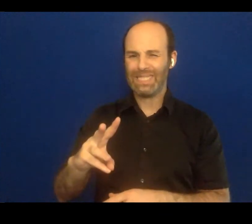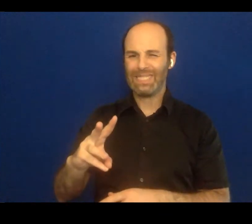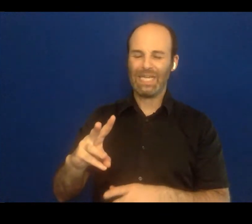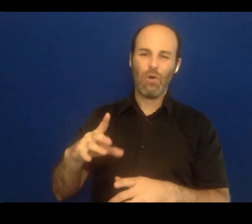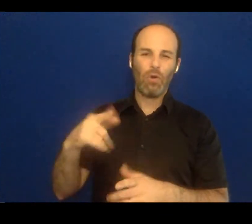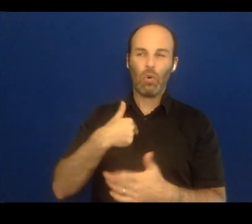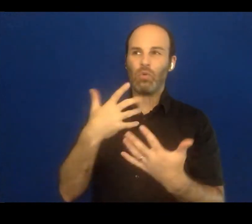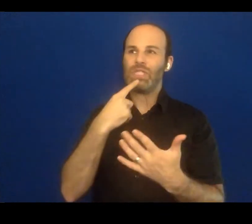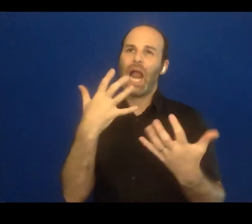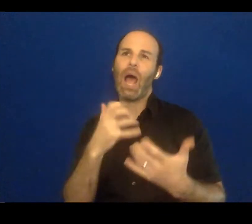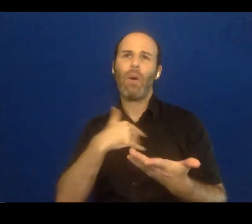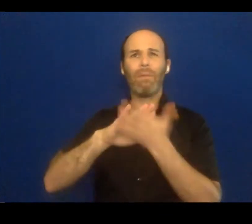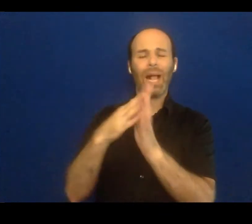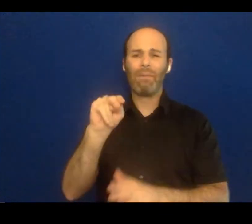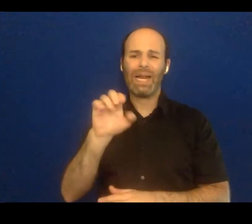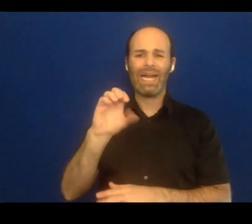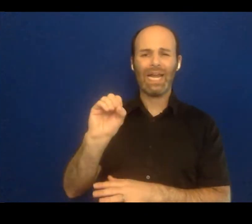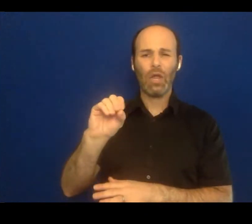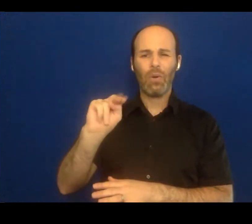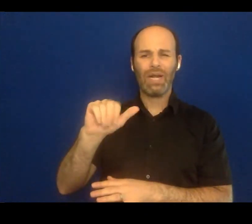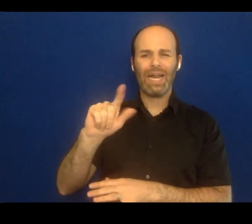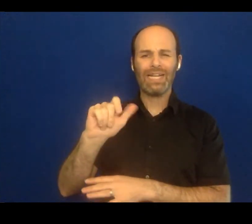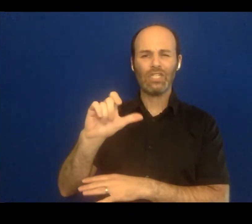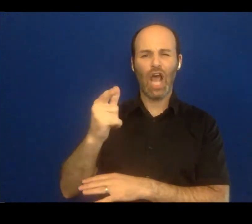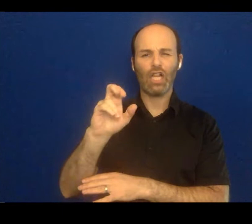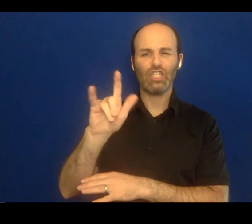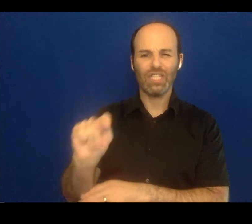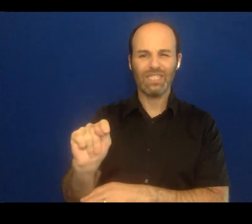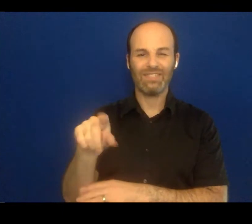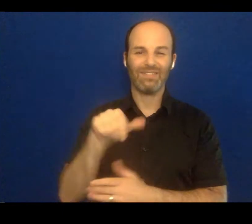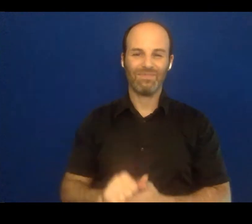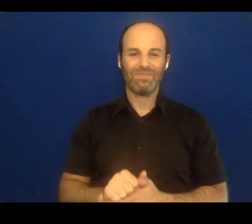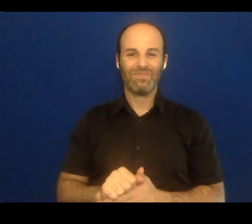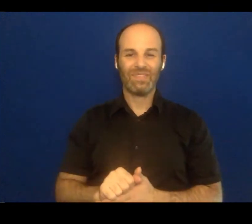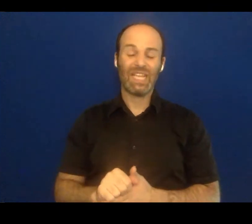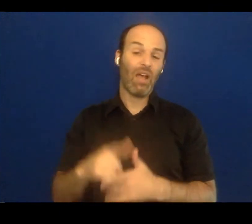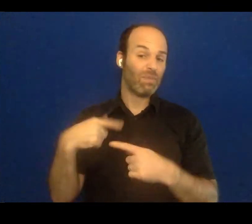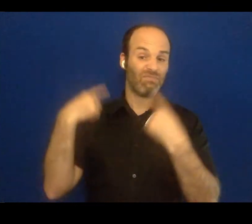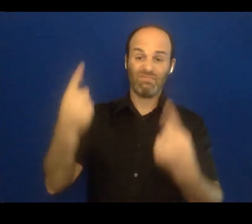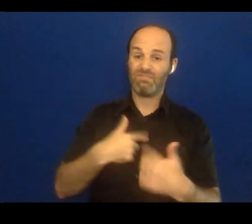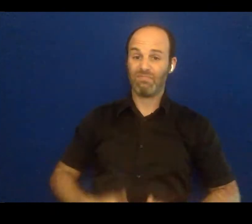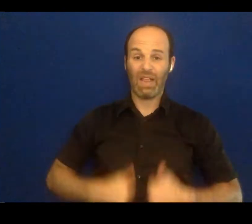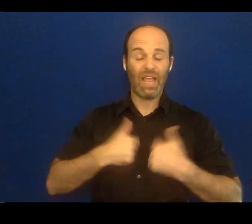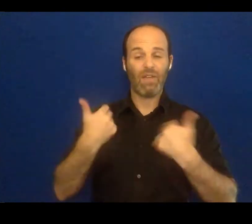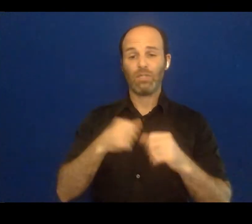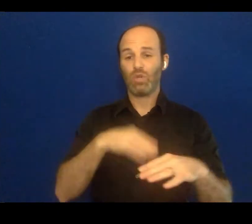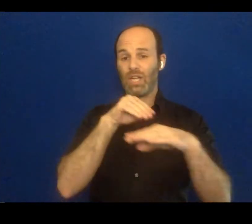I WAS A SIX YEAR SAYING I WANTED TO BE AN NEO DOCTOR.